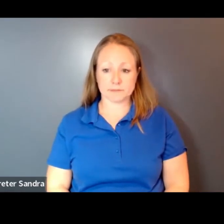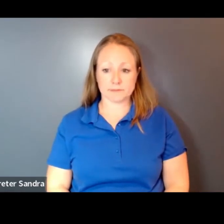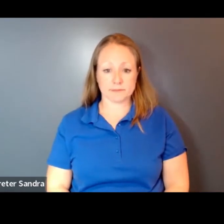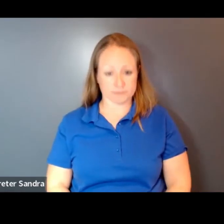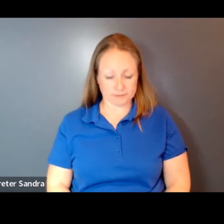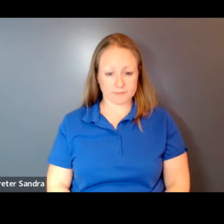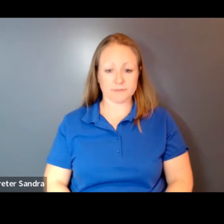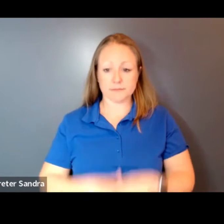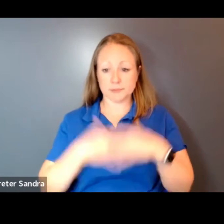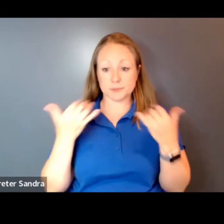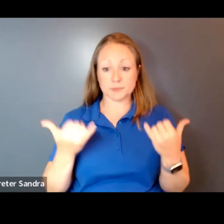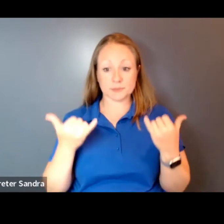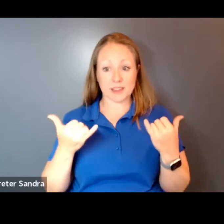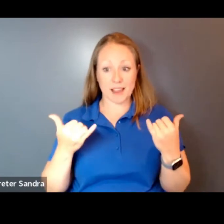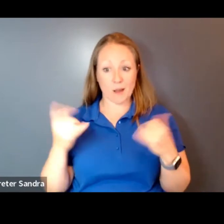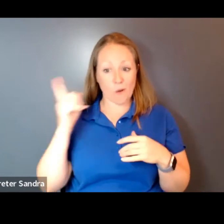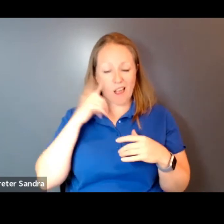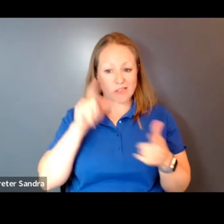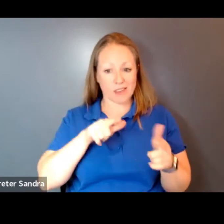And now I think we're going to turn it over to Pat Wright.